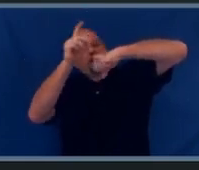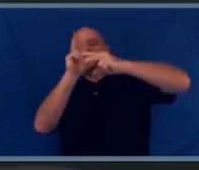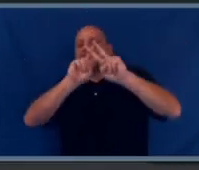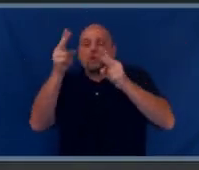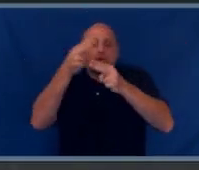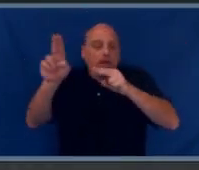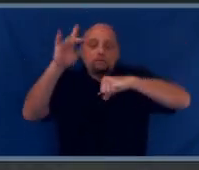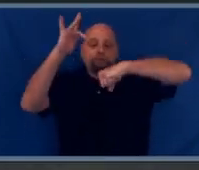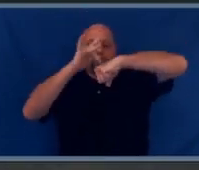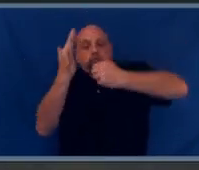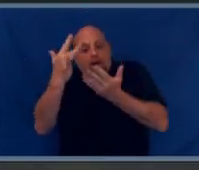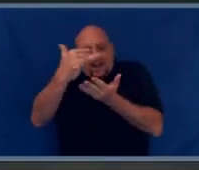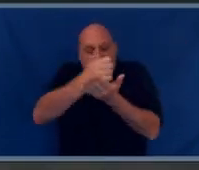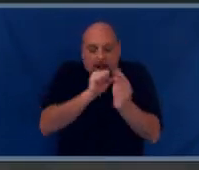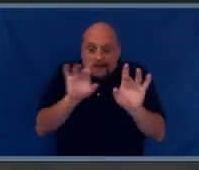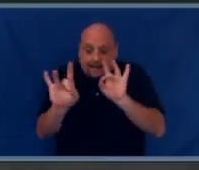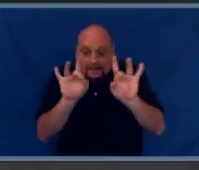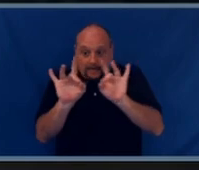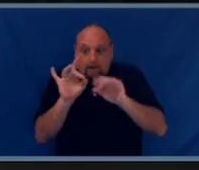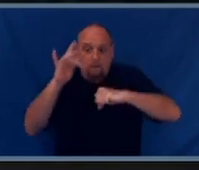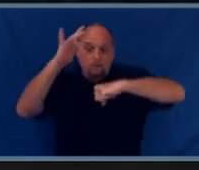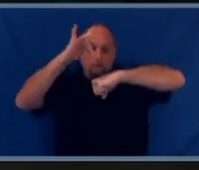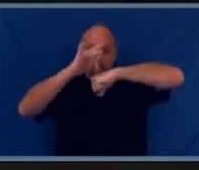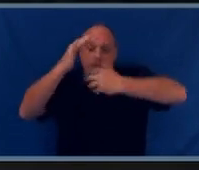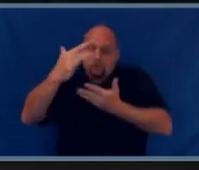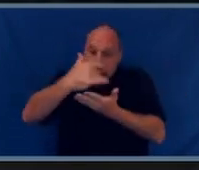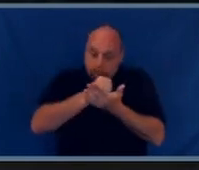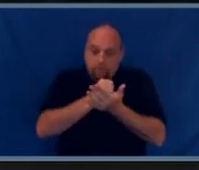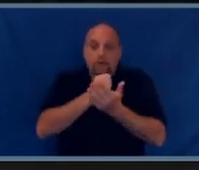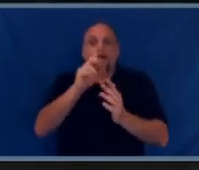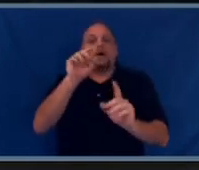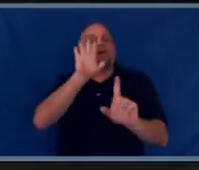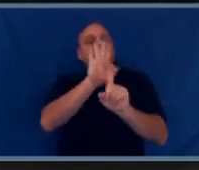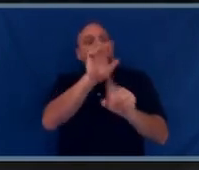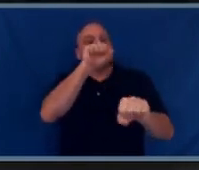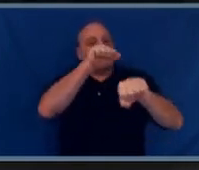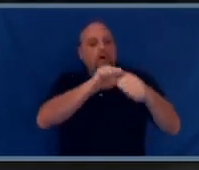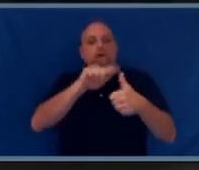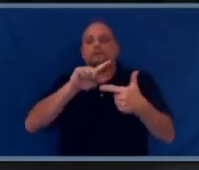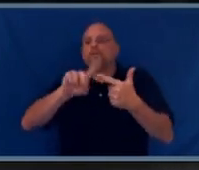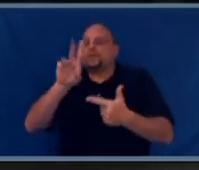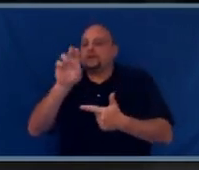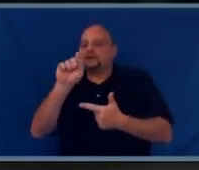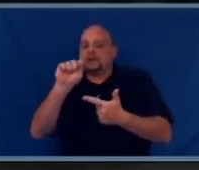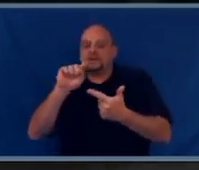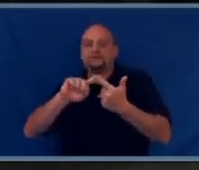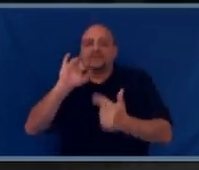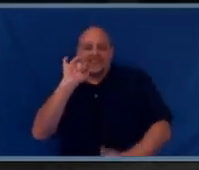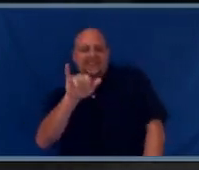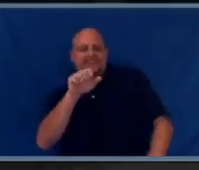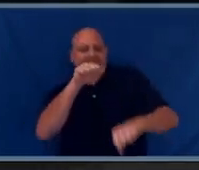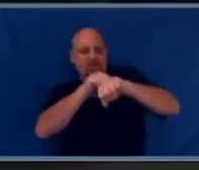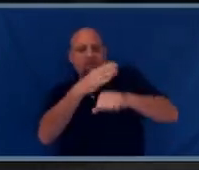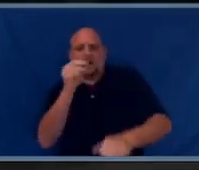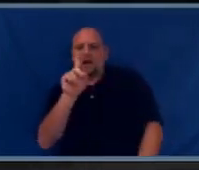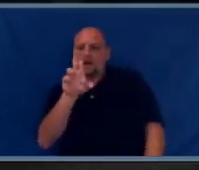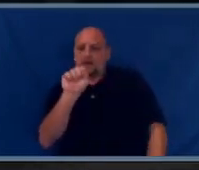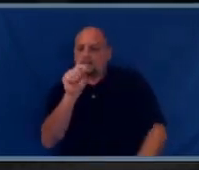TO COLLECT A SAMPLE OF AN ASTEROID ROCK AND DUST. THIS PRECIOUS ROCK AND DUST THE SPACECRAFT WILL ENCLOSE IN A